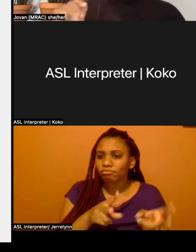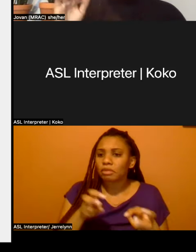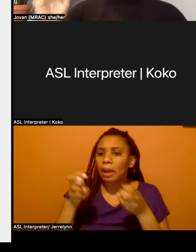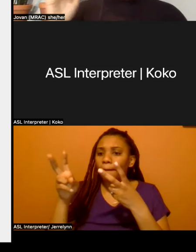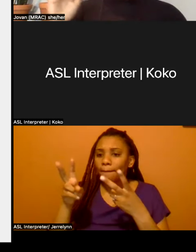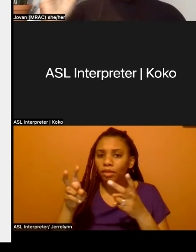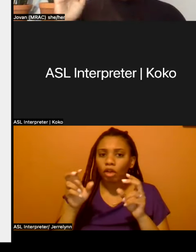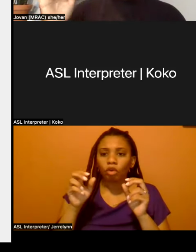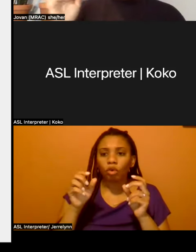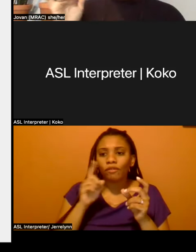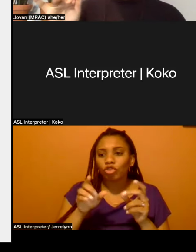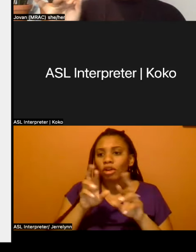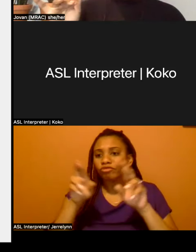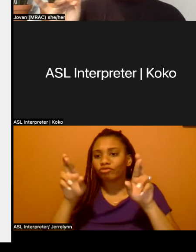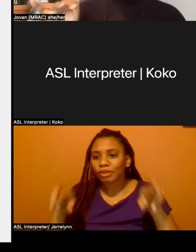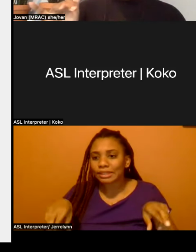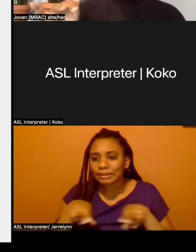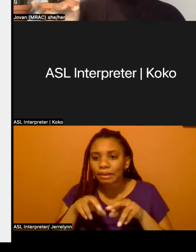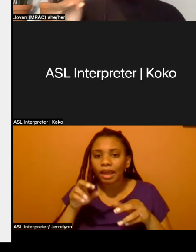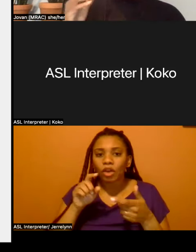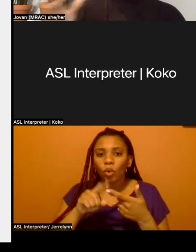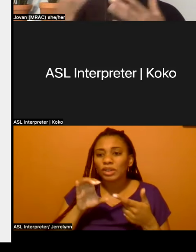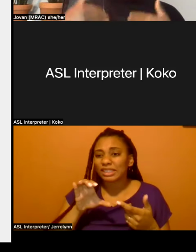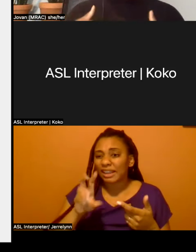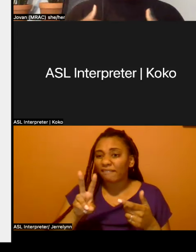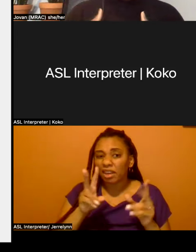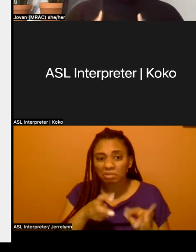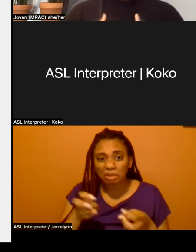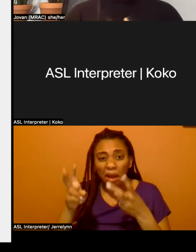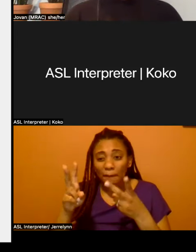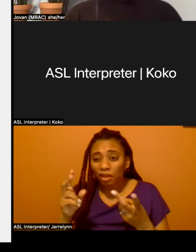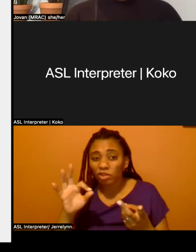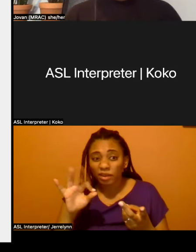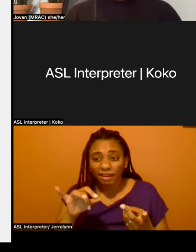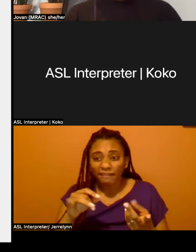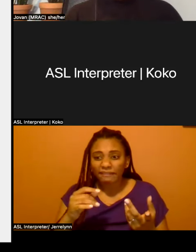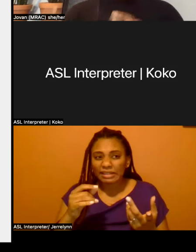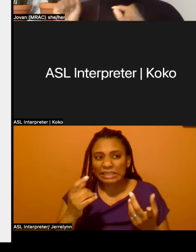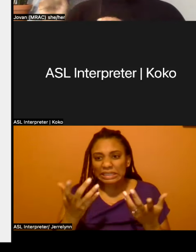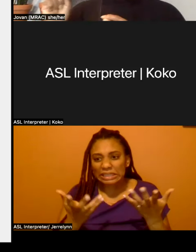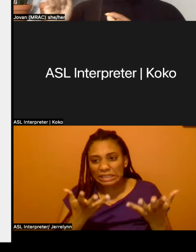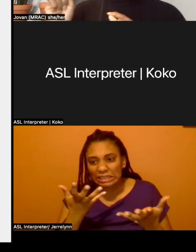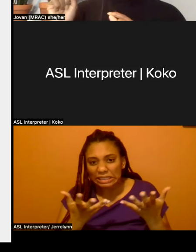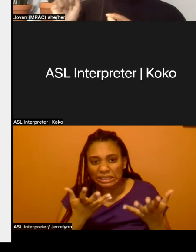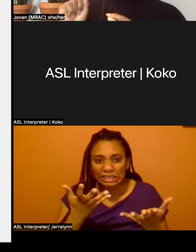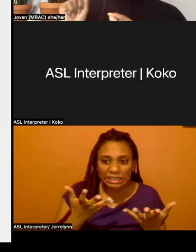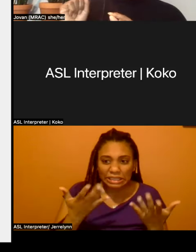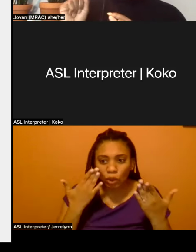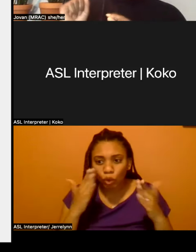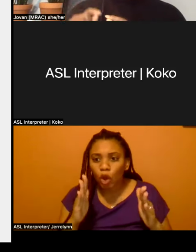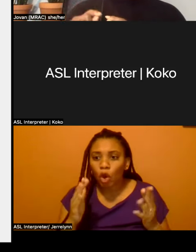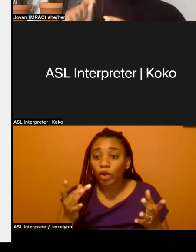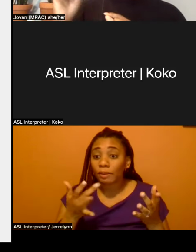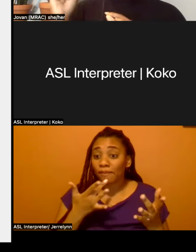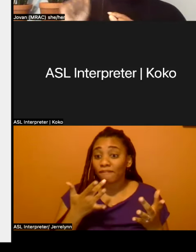So if you're just not sure and you want for MRAC to decide, then we will go based off of what